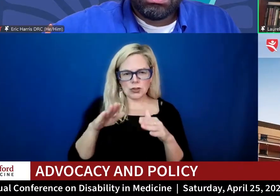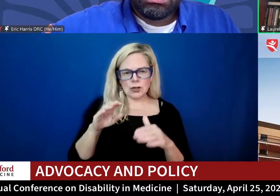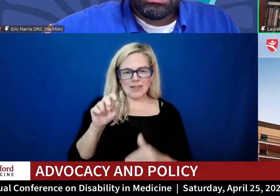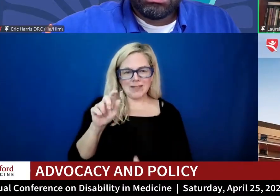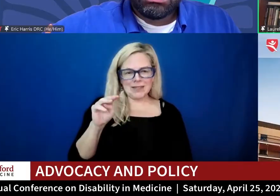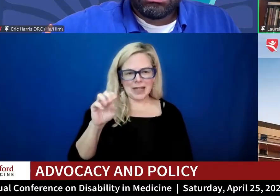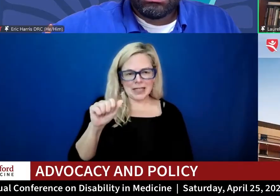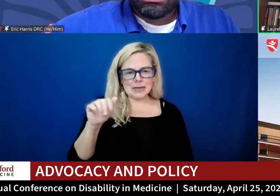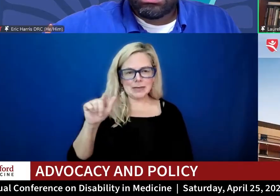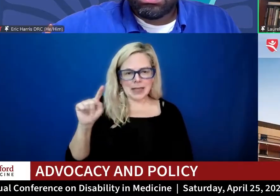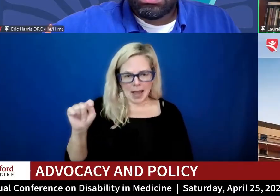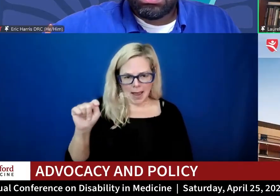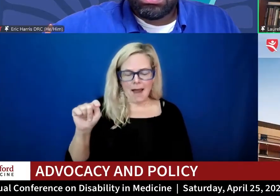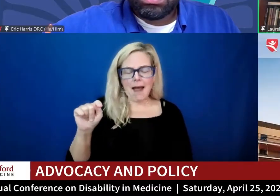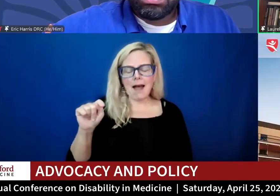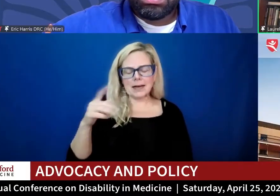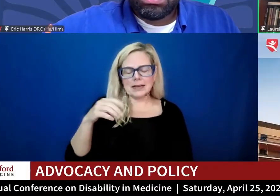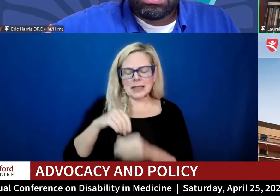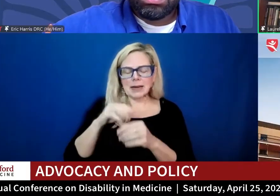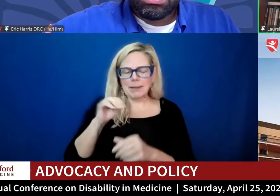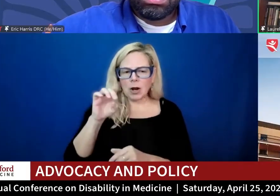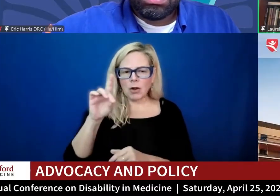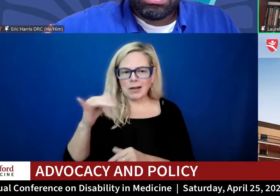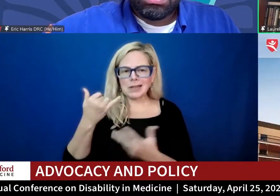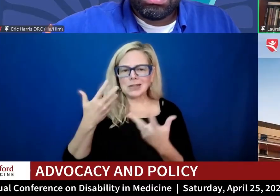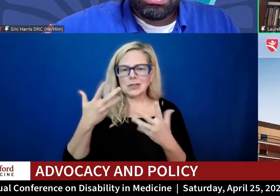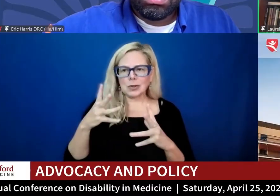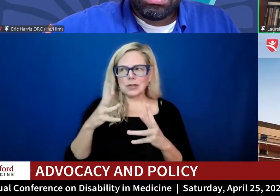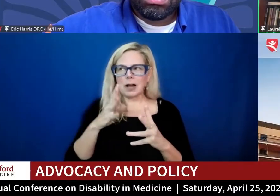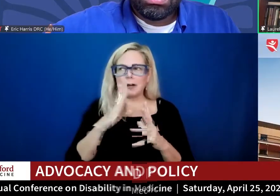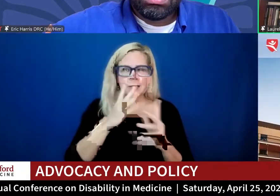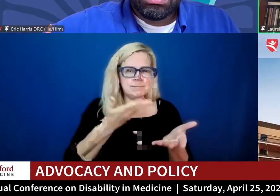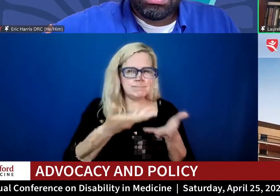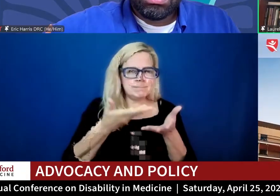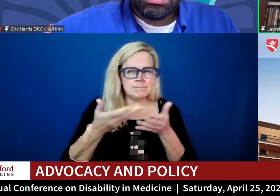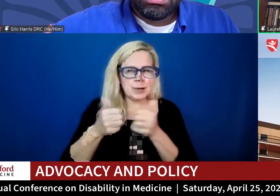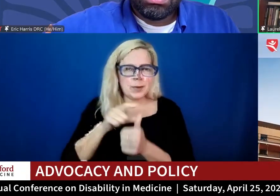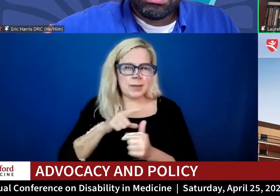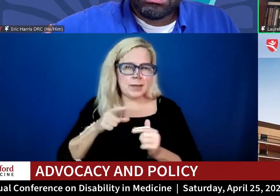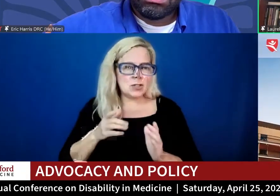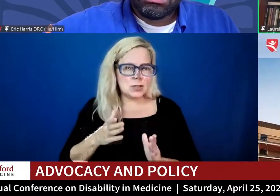of a lot of abuse. So I was already talking to legislators. So I started doing the let's talk